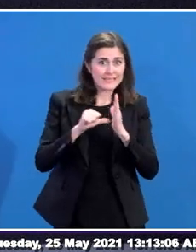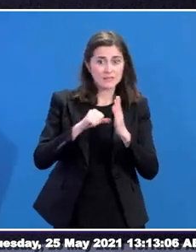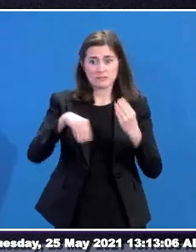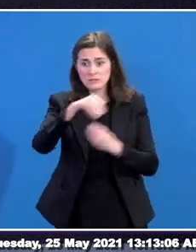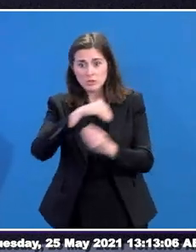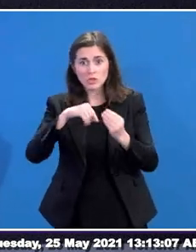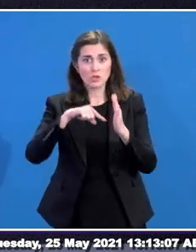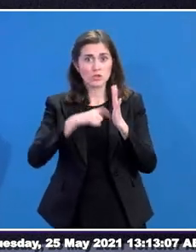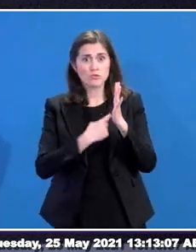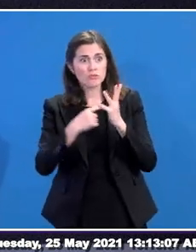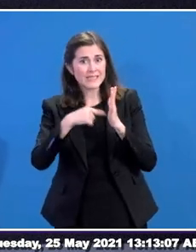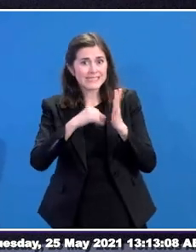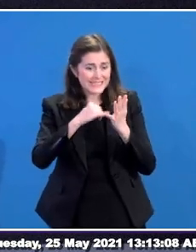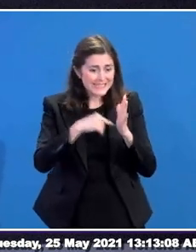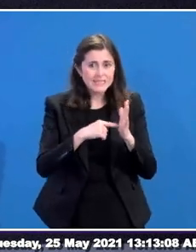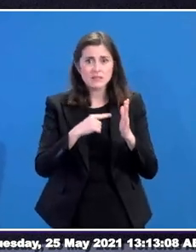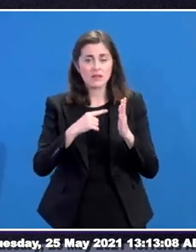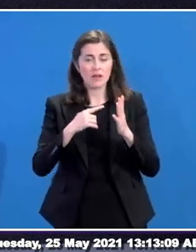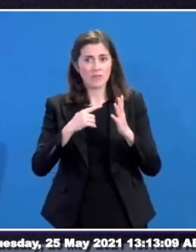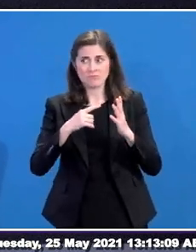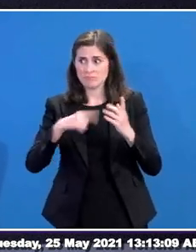there and work our way through it.